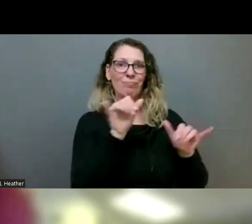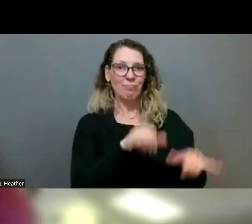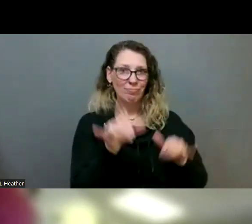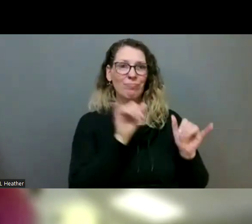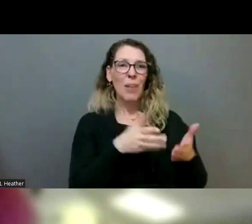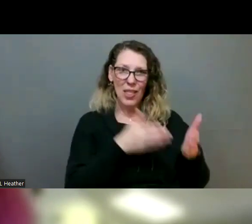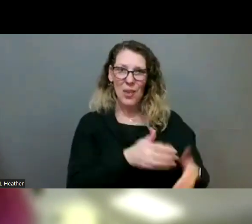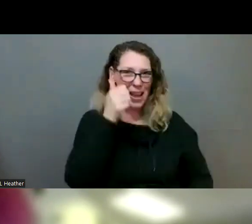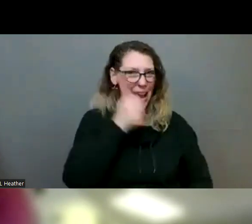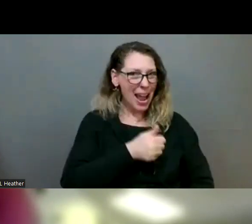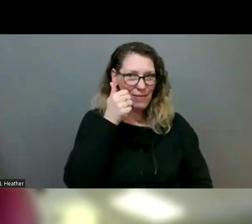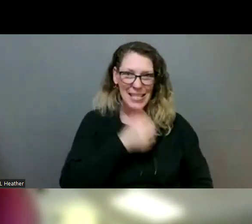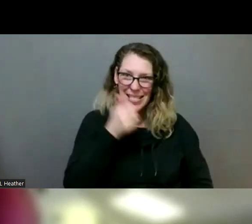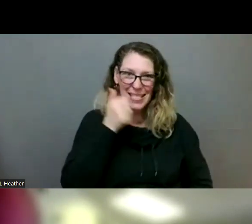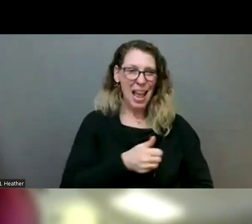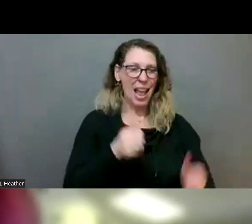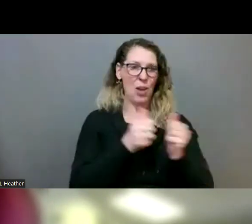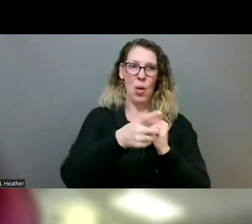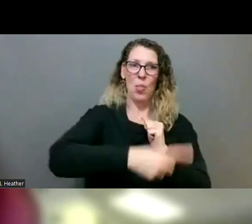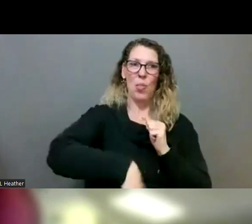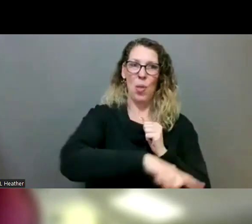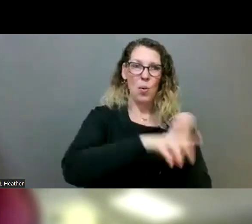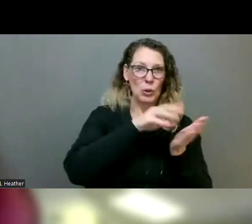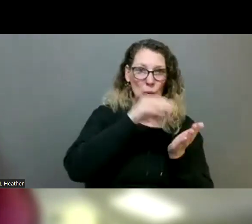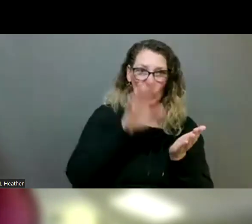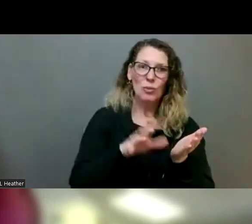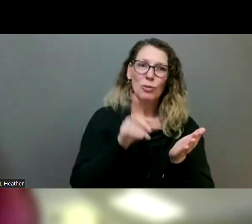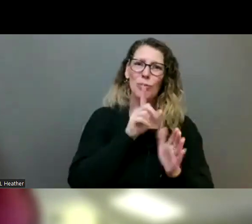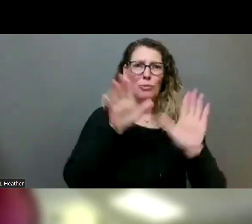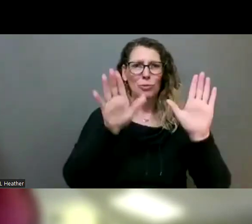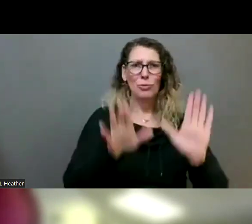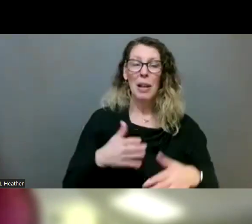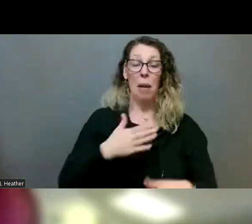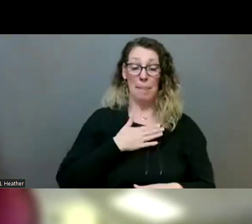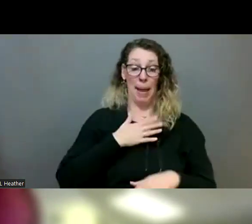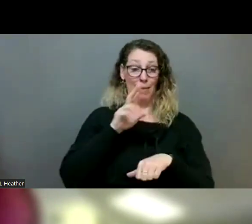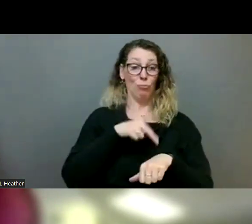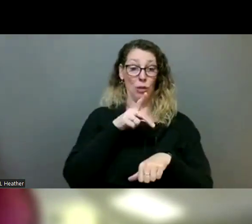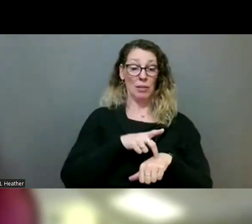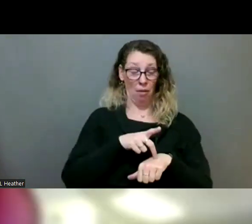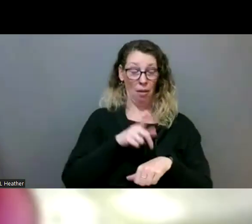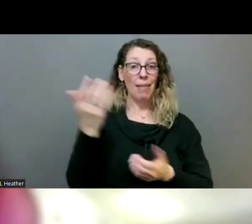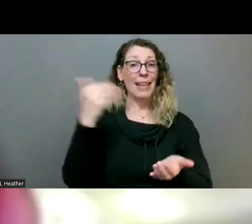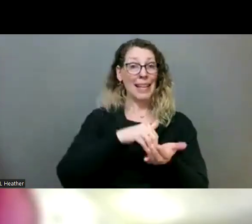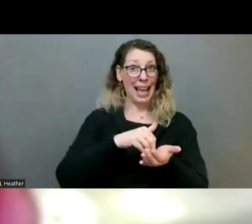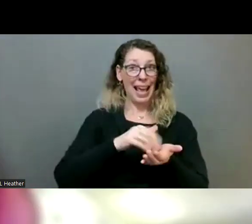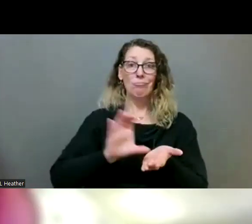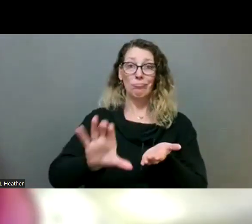They're with those kids; and it was really great - my principal, again putting in the funding to be